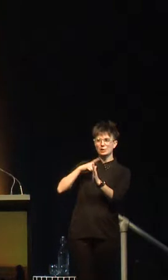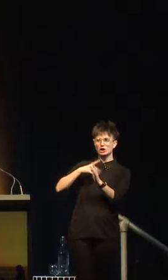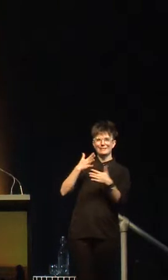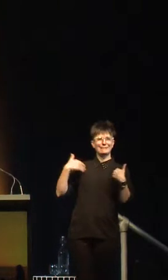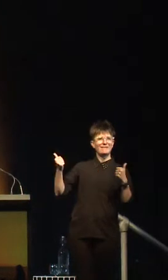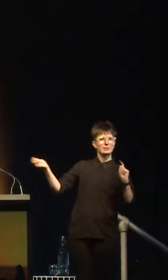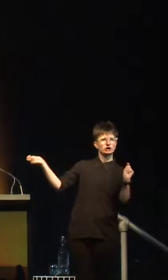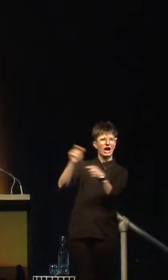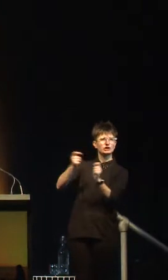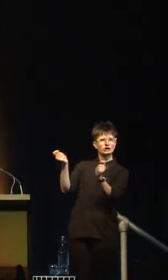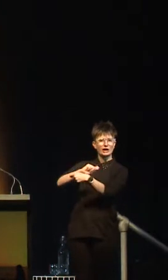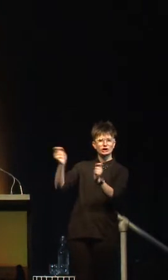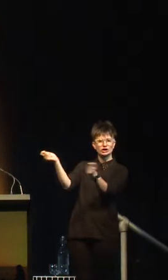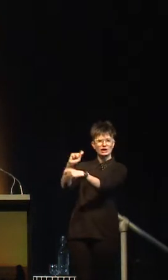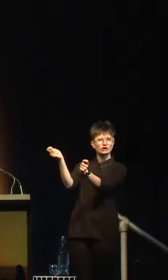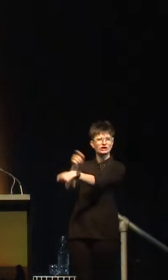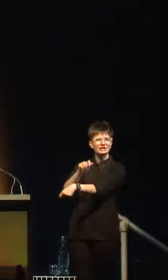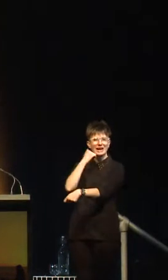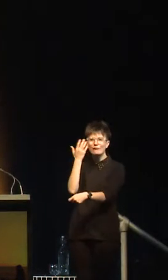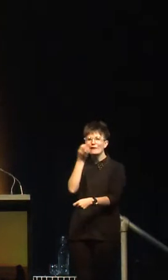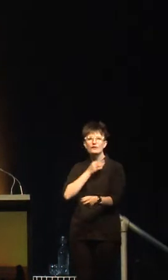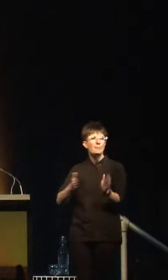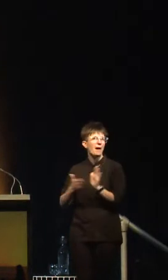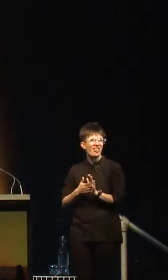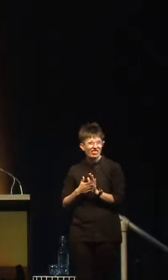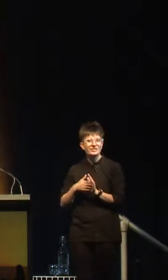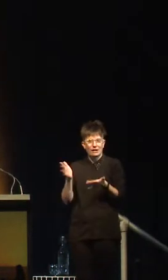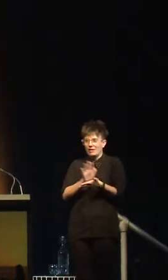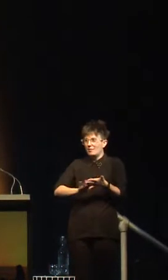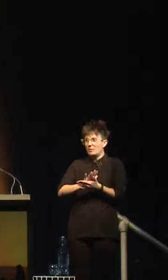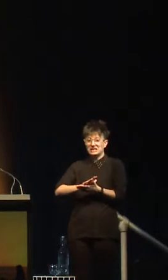case every few months means that you could end up with a different policy, a different